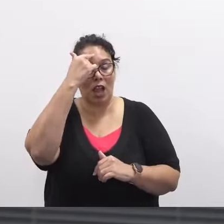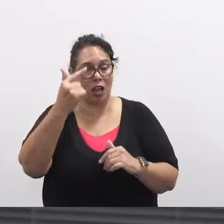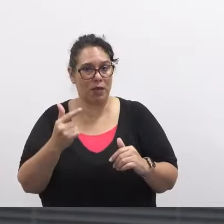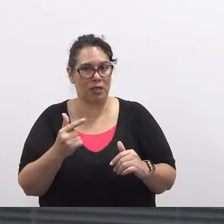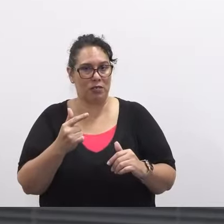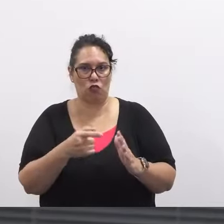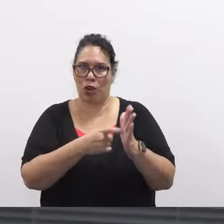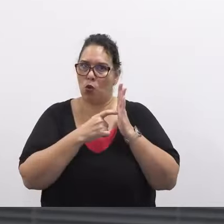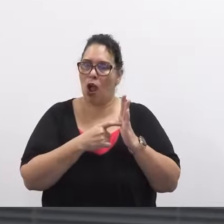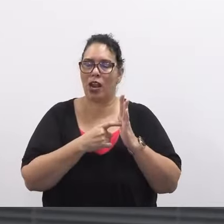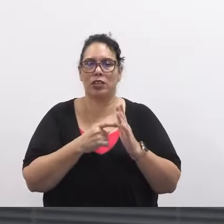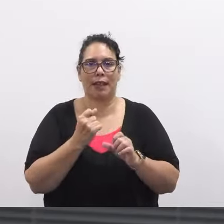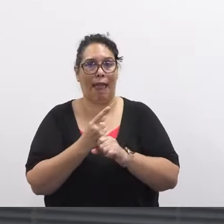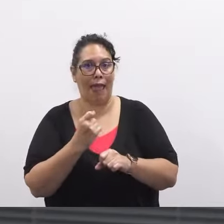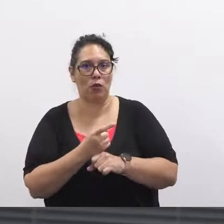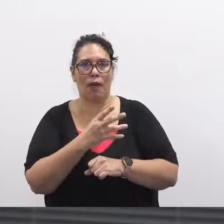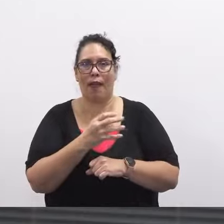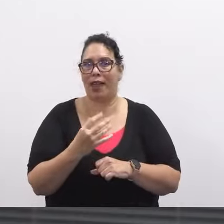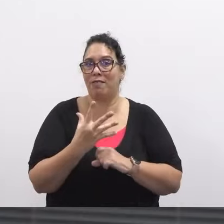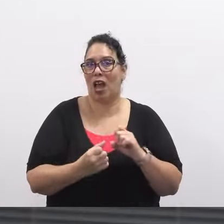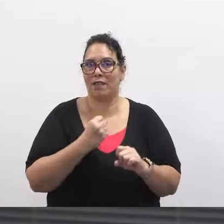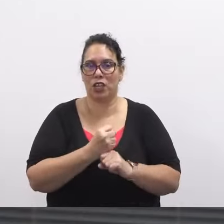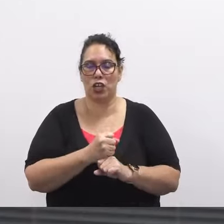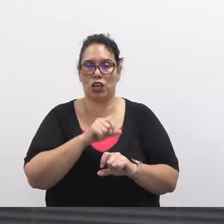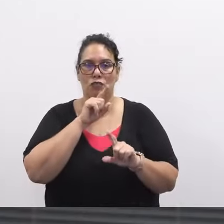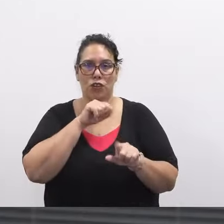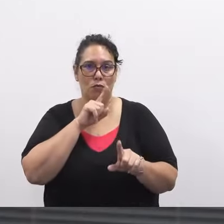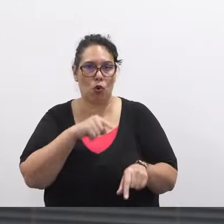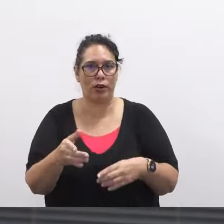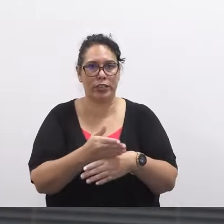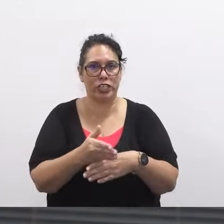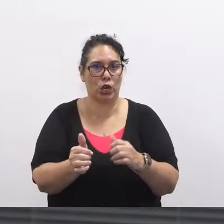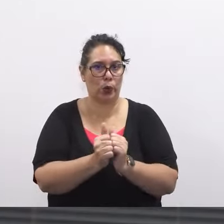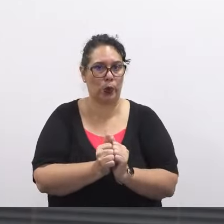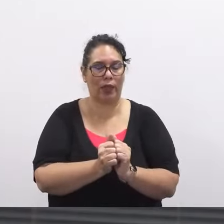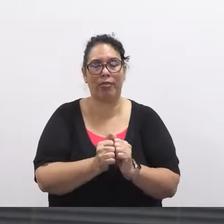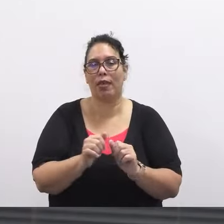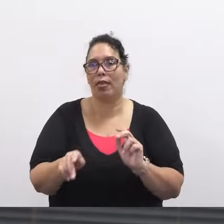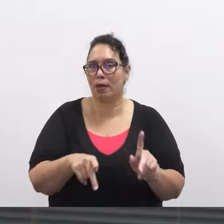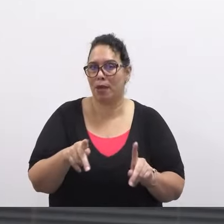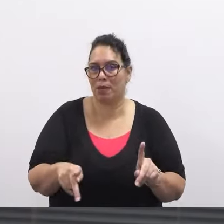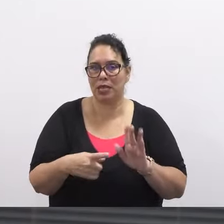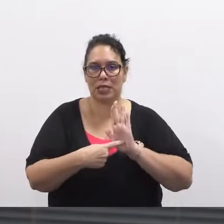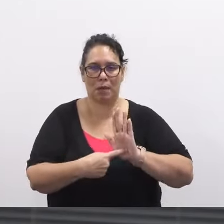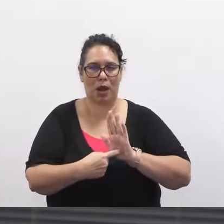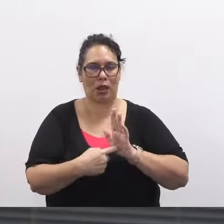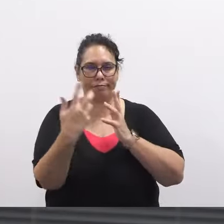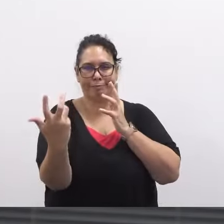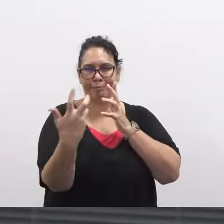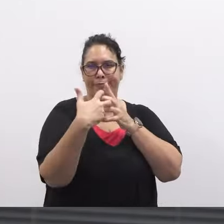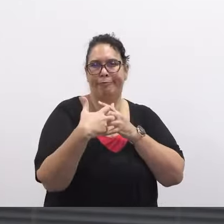and a five-year report to share openly with the public to demonstrate compliance with government code.